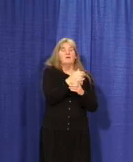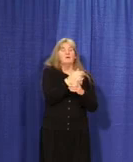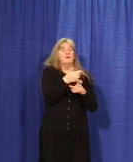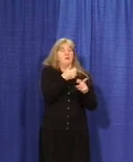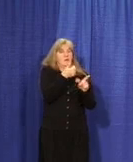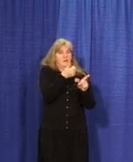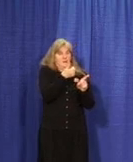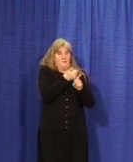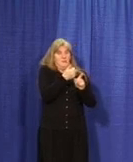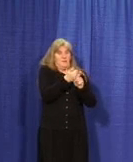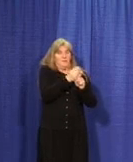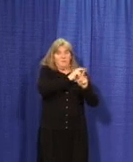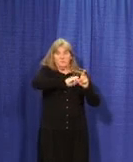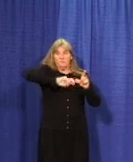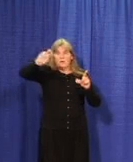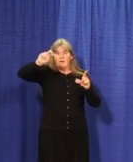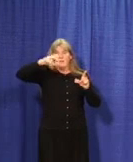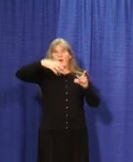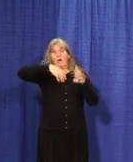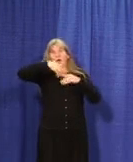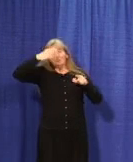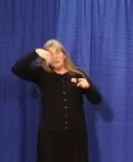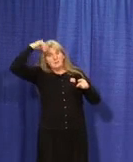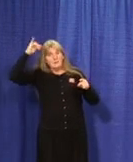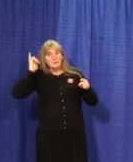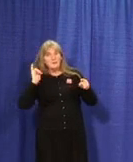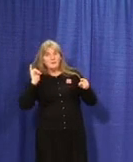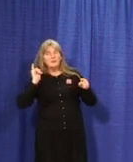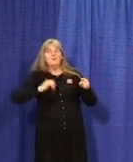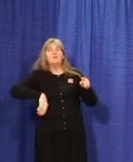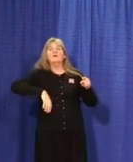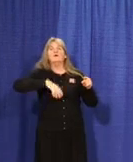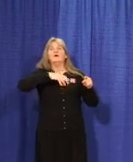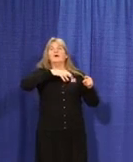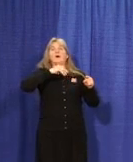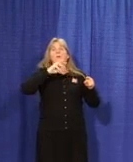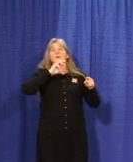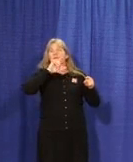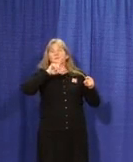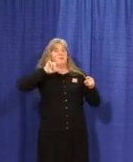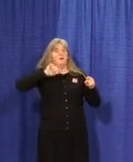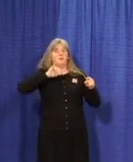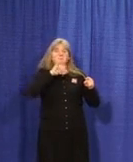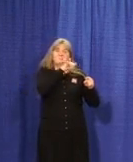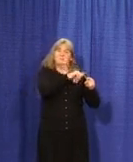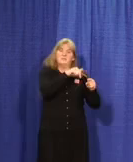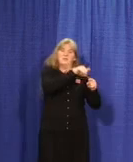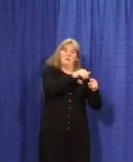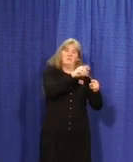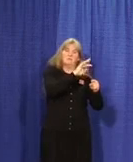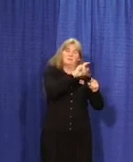territory, nor Watson Lake. We have many negative tests coming back from the contact